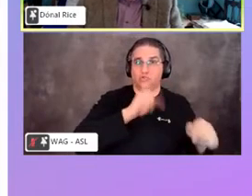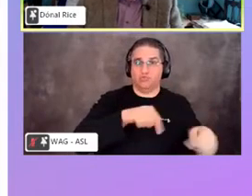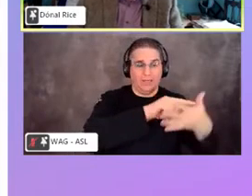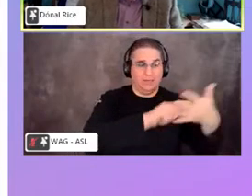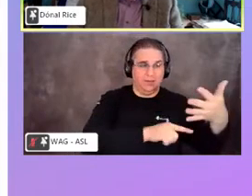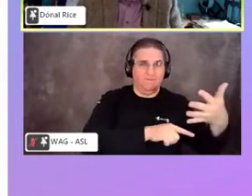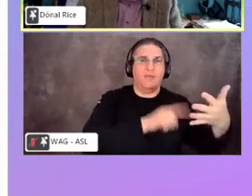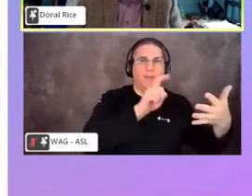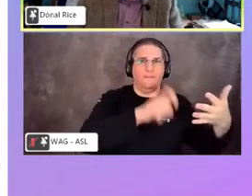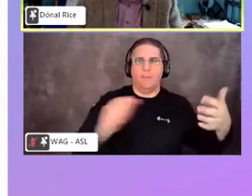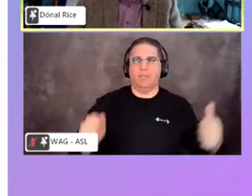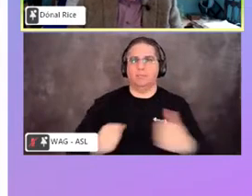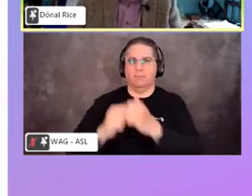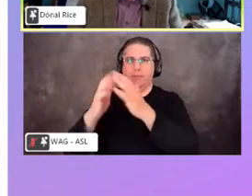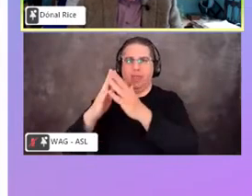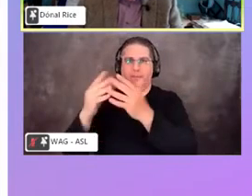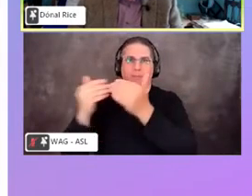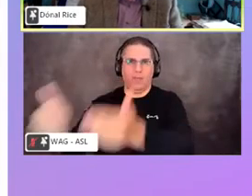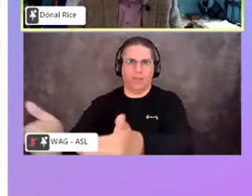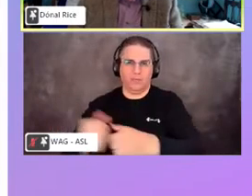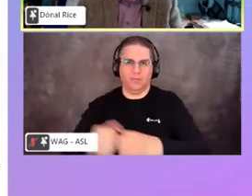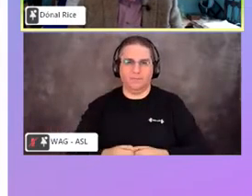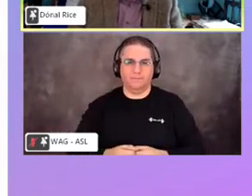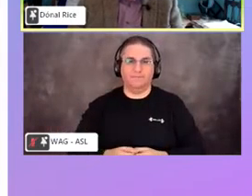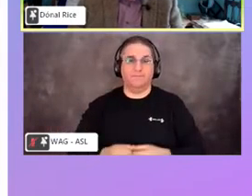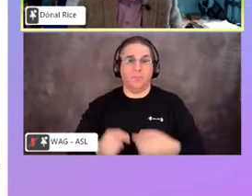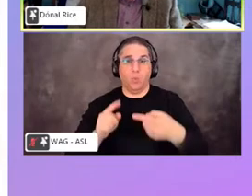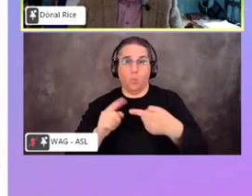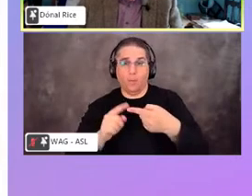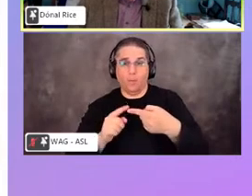things that are called implementation decisions. And these are basically detail